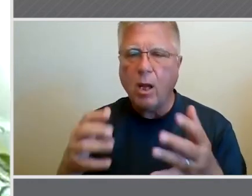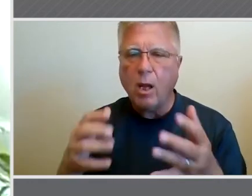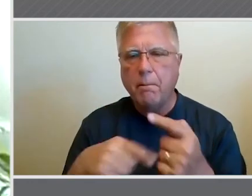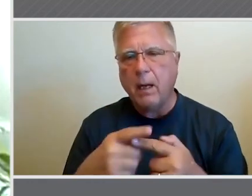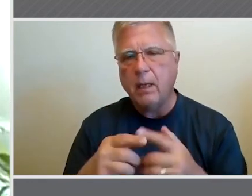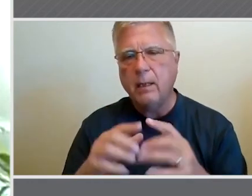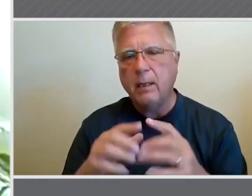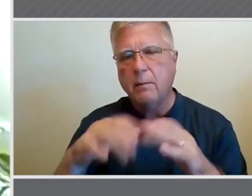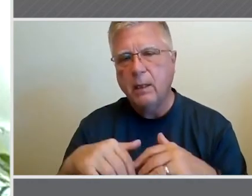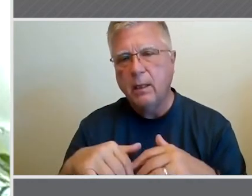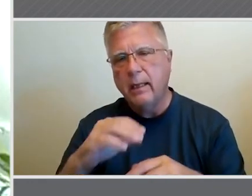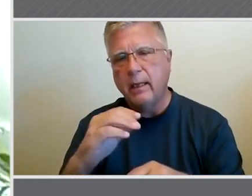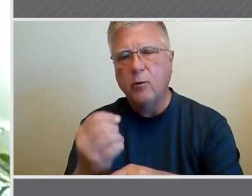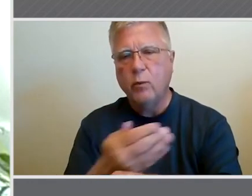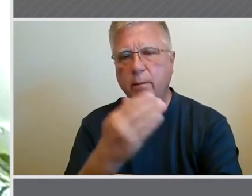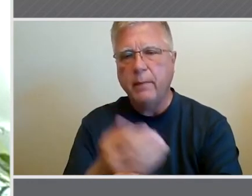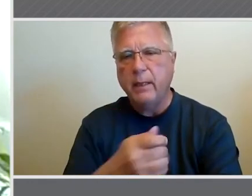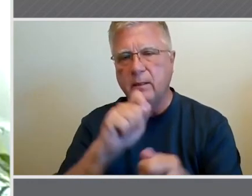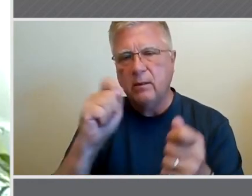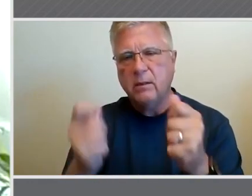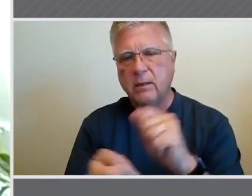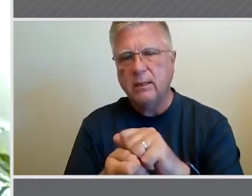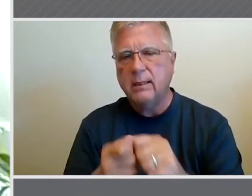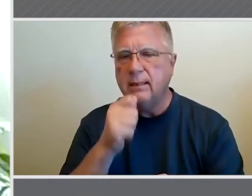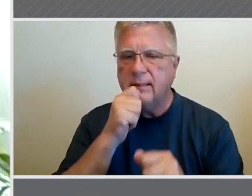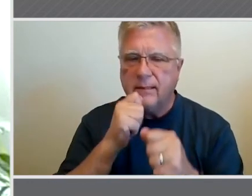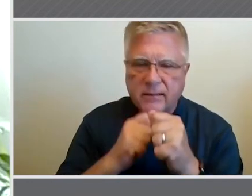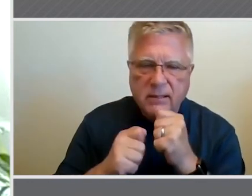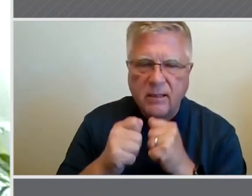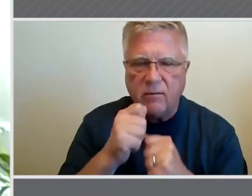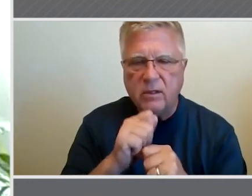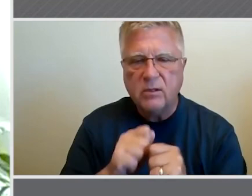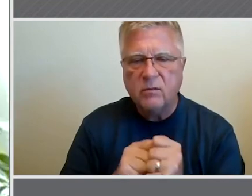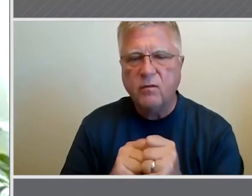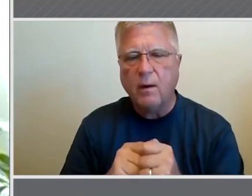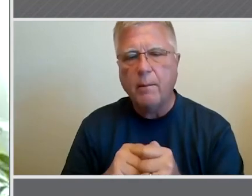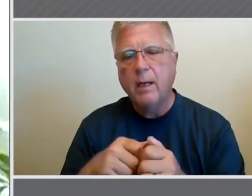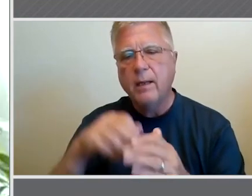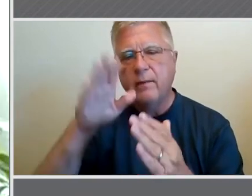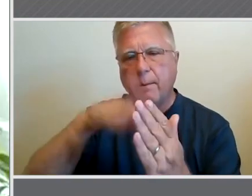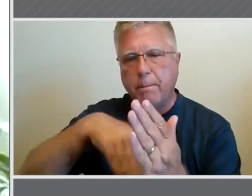kind of suffers from the painting problem where it's a really crucial city function,